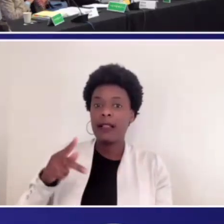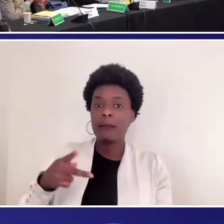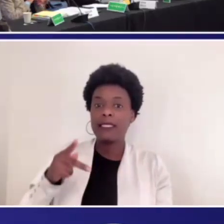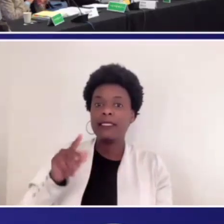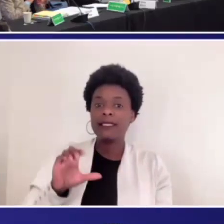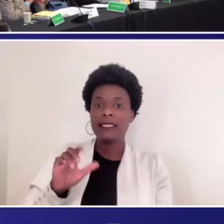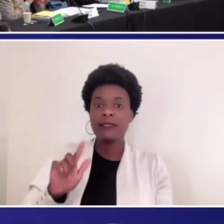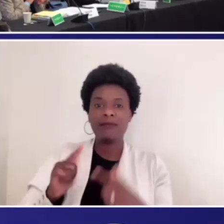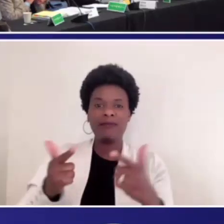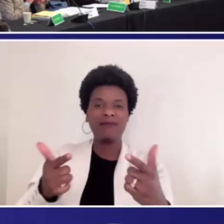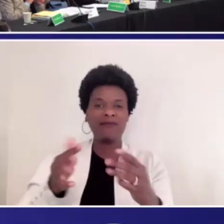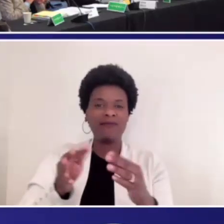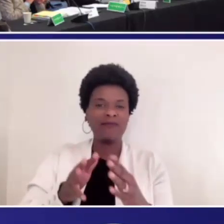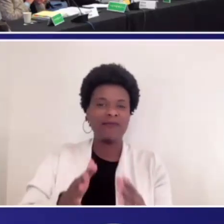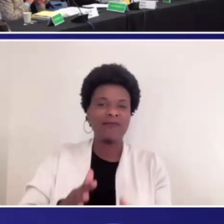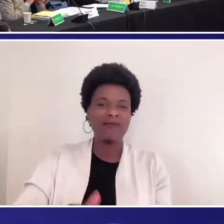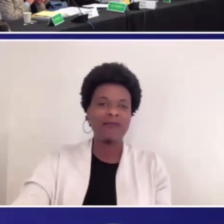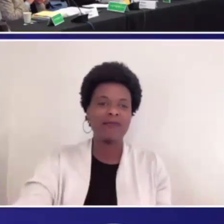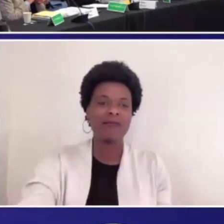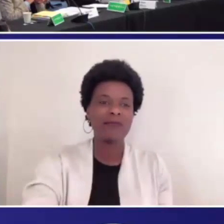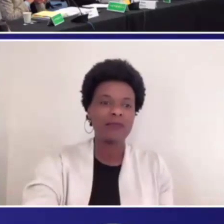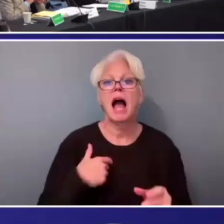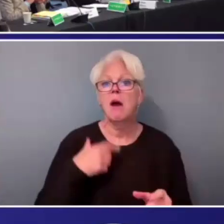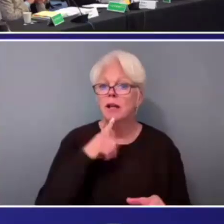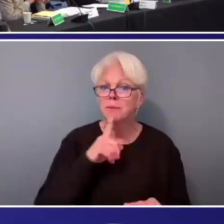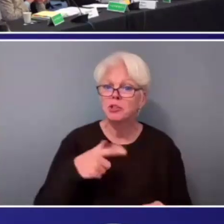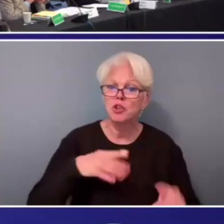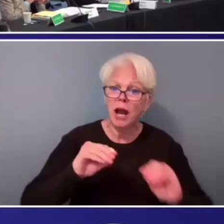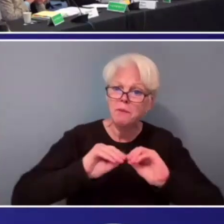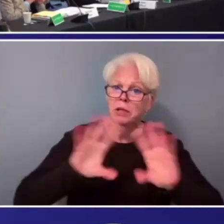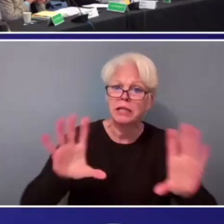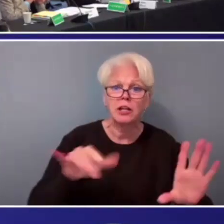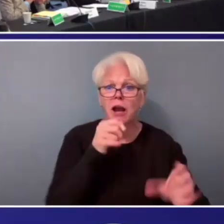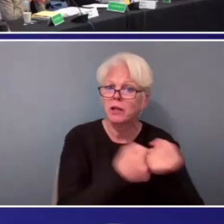So that's -- I just want to make sure I'm clear on that. I'm not advocating for, for the other.